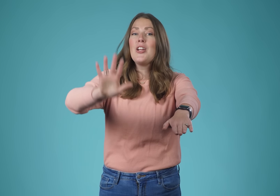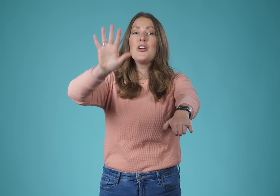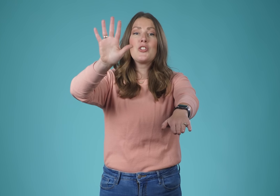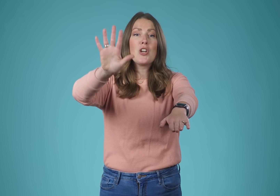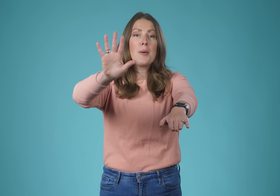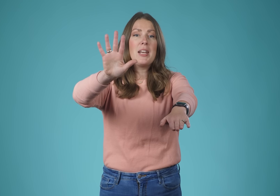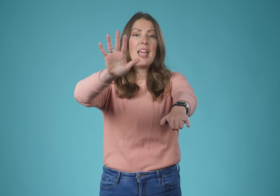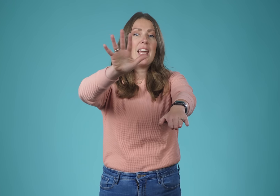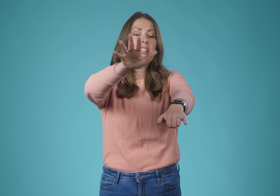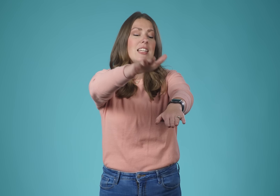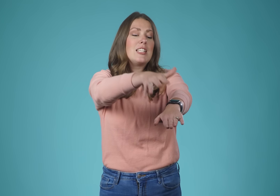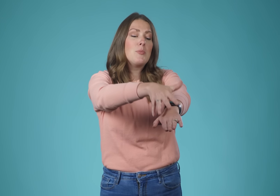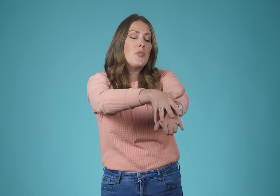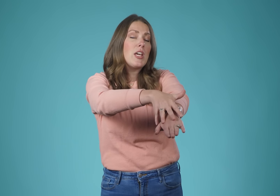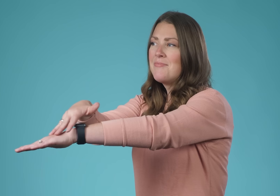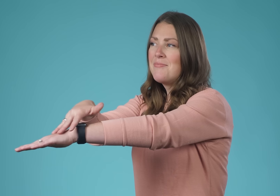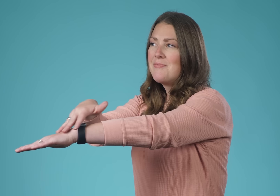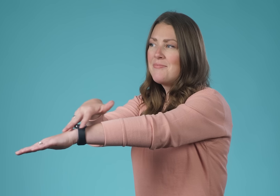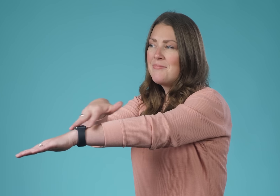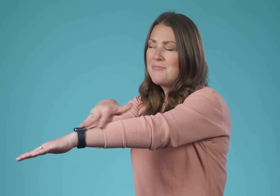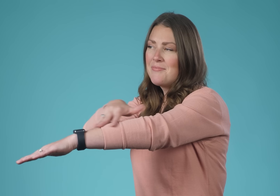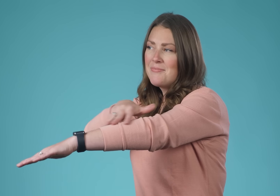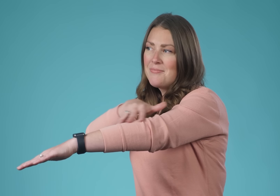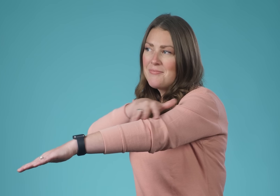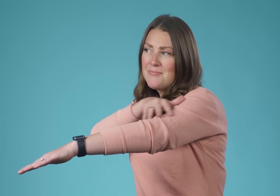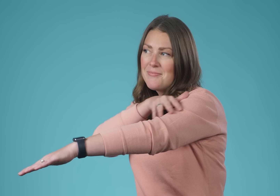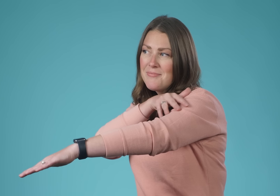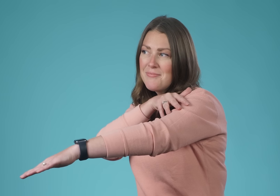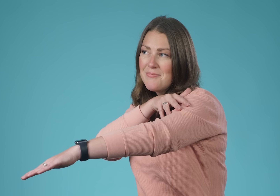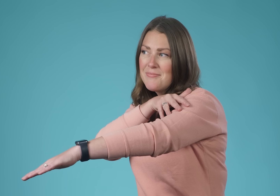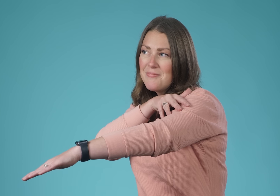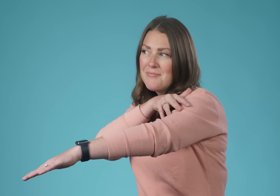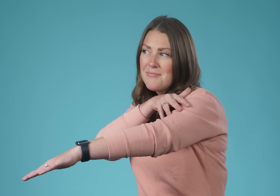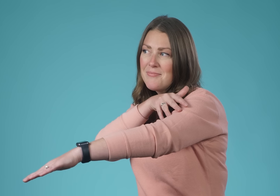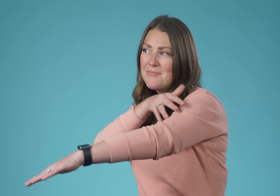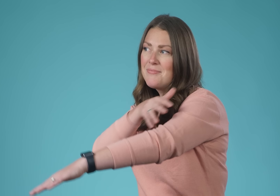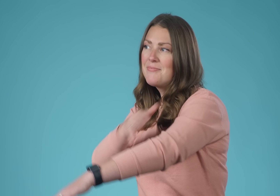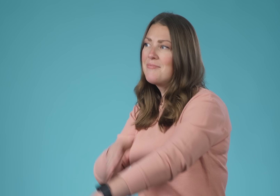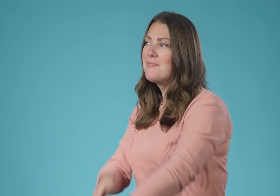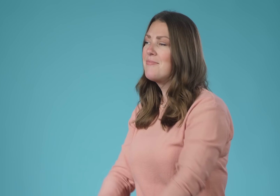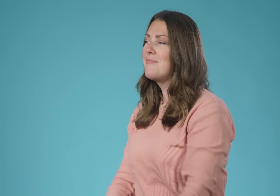Your dominant hand is moving slowly up your non-dominant arm